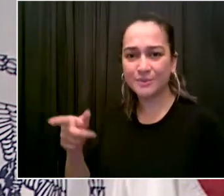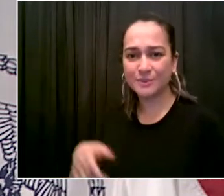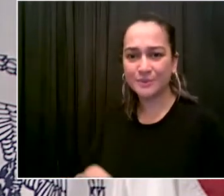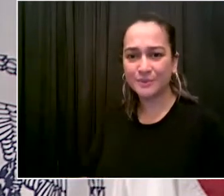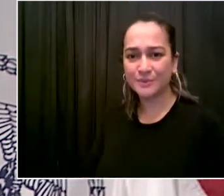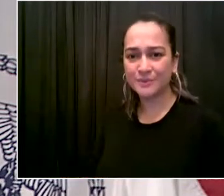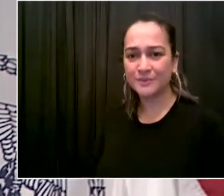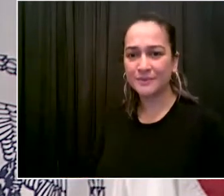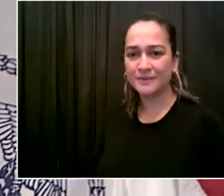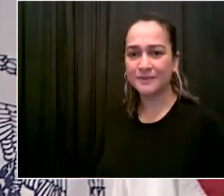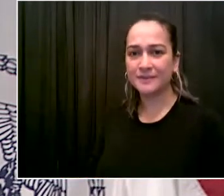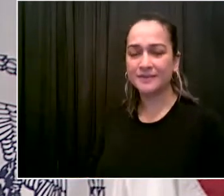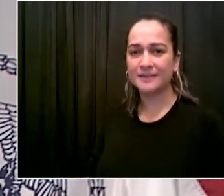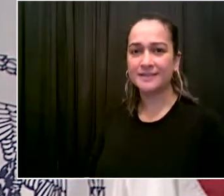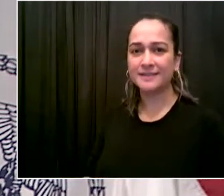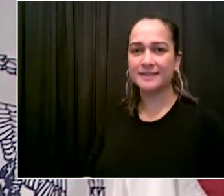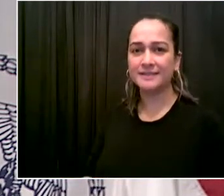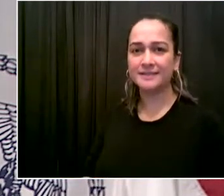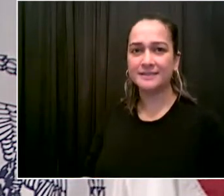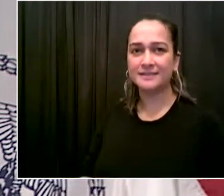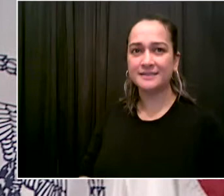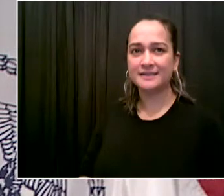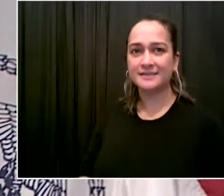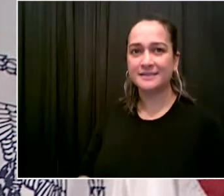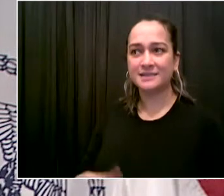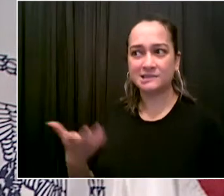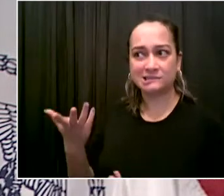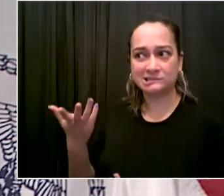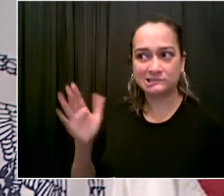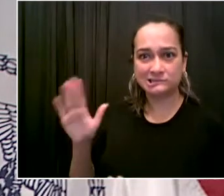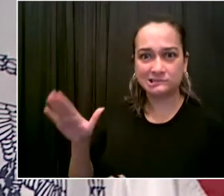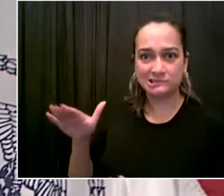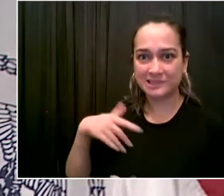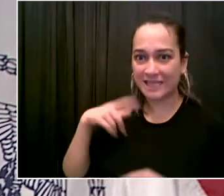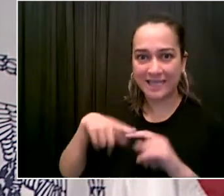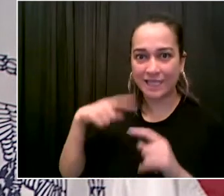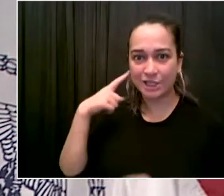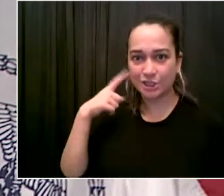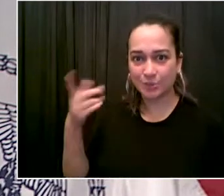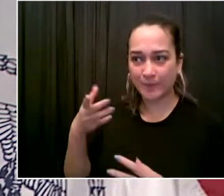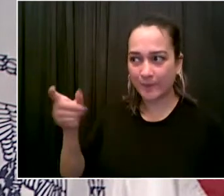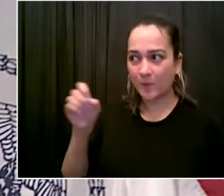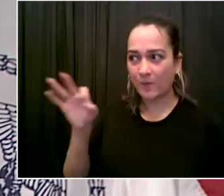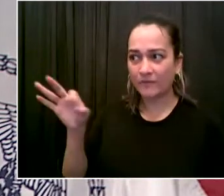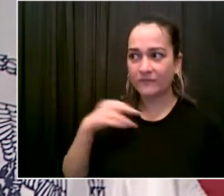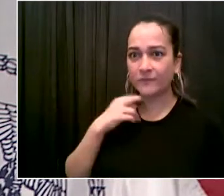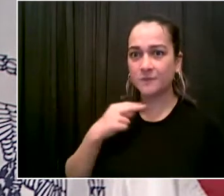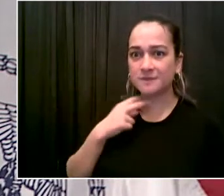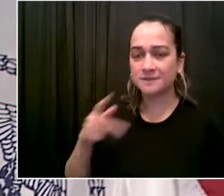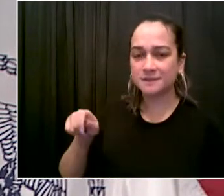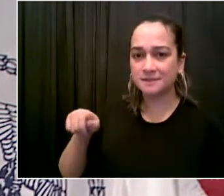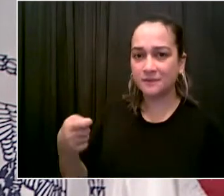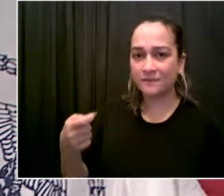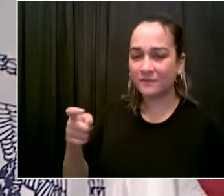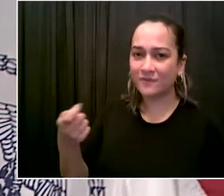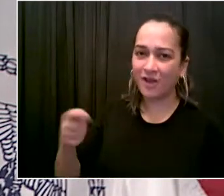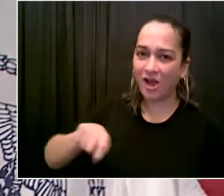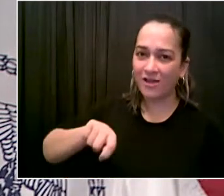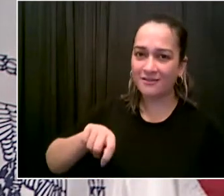TRIED TO UNMUTE.